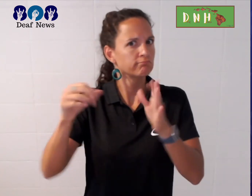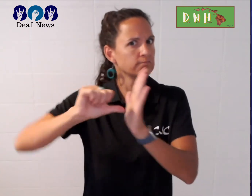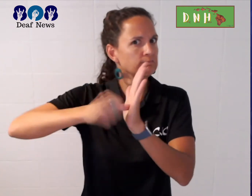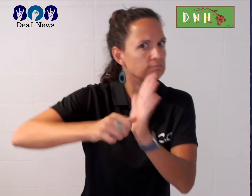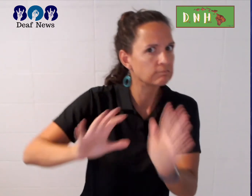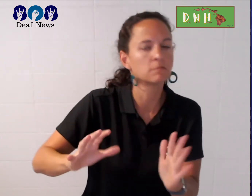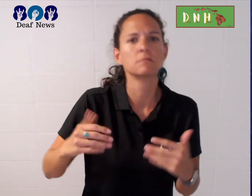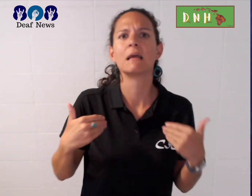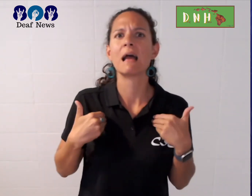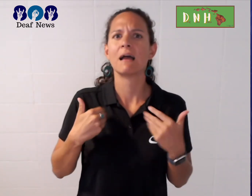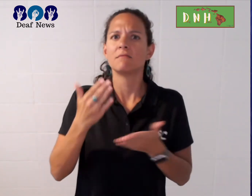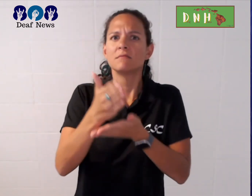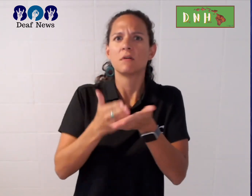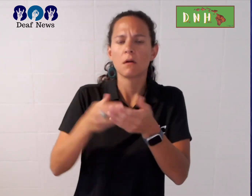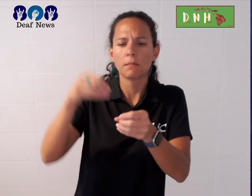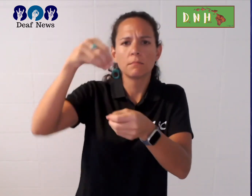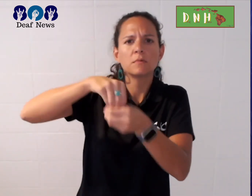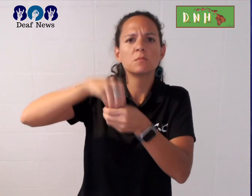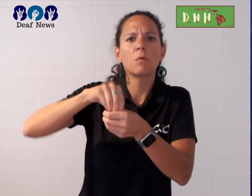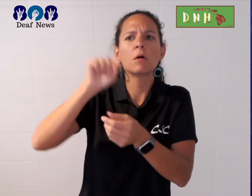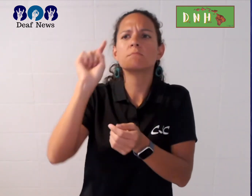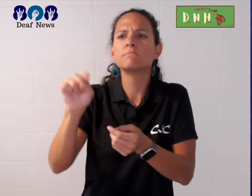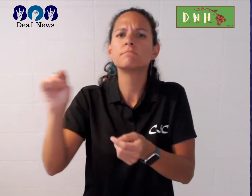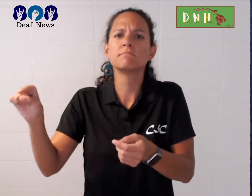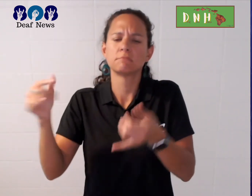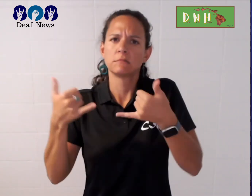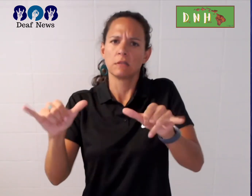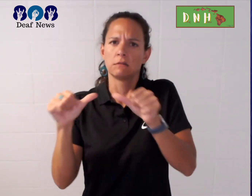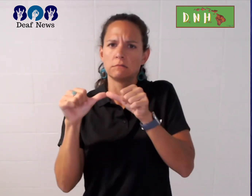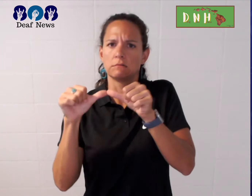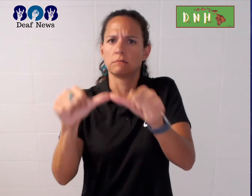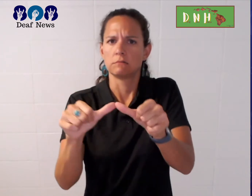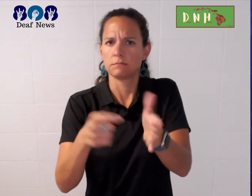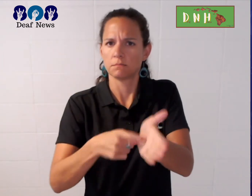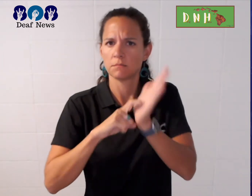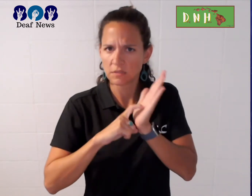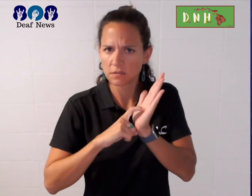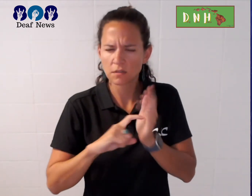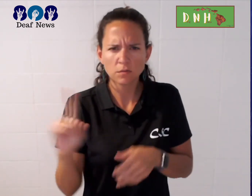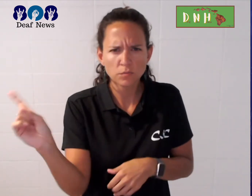that they will still require wearing masks indoors in certain locations.